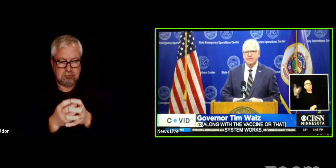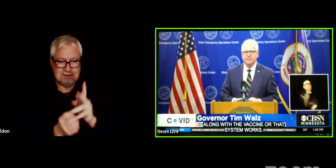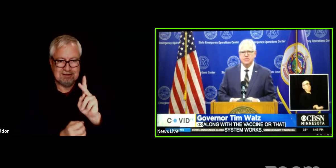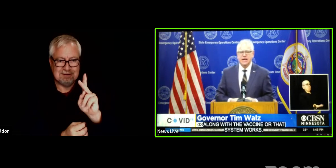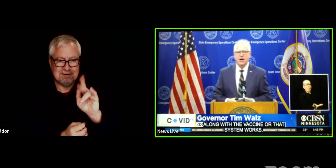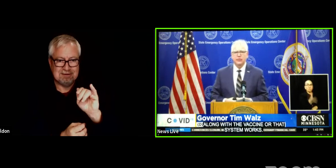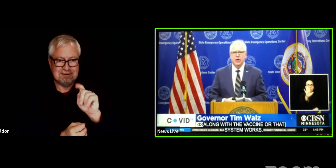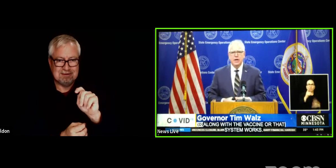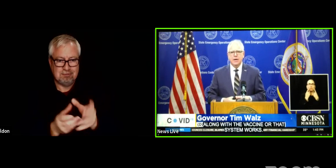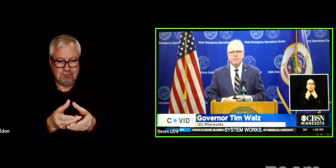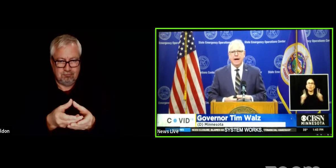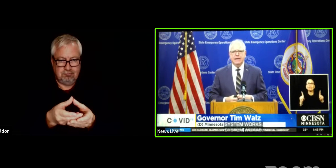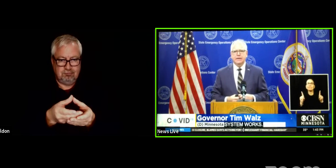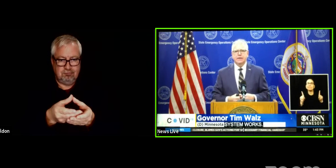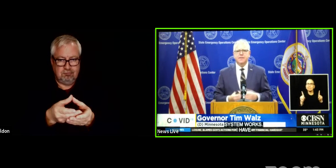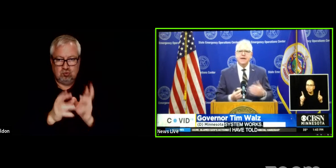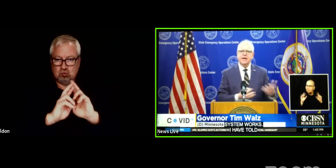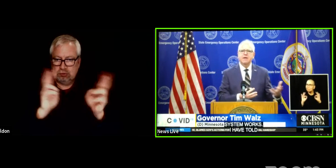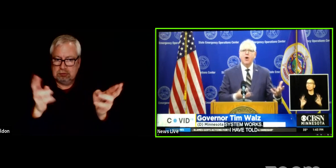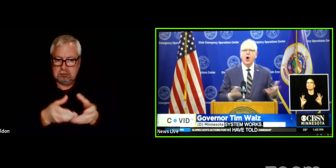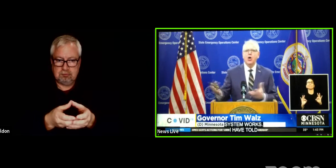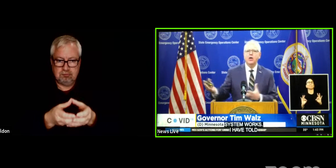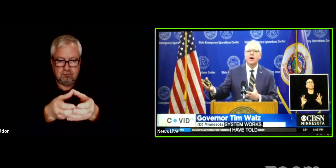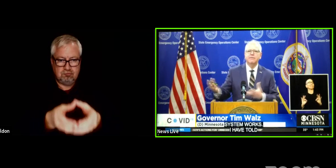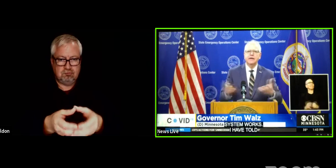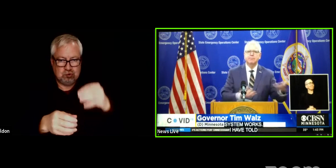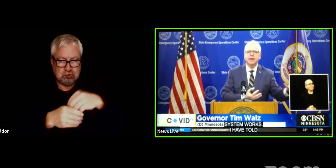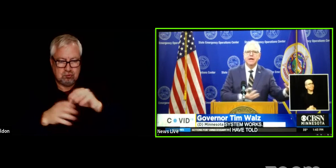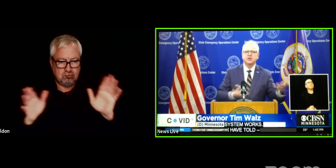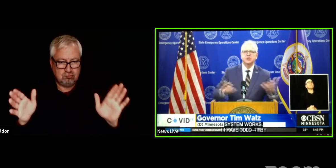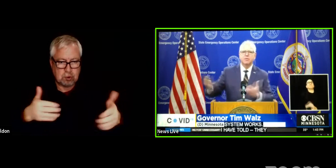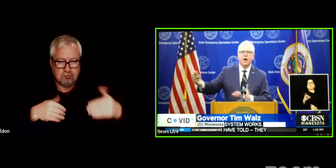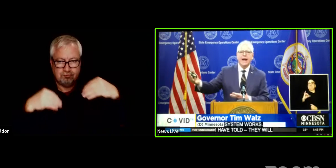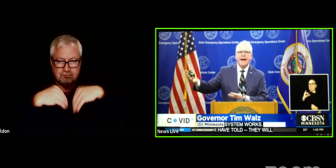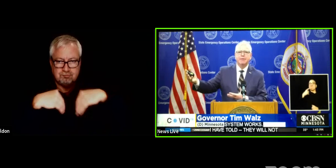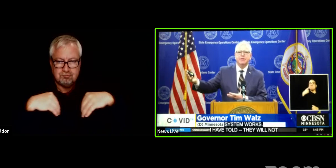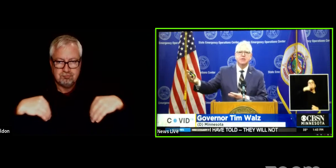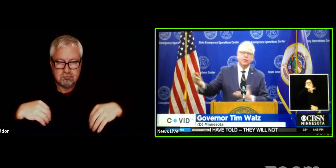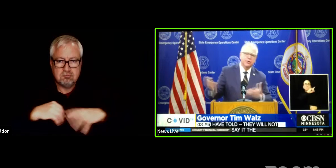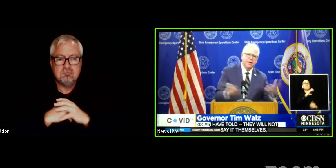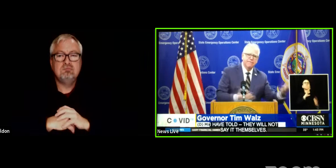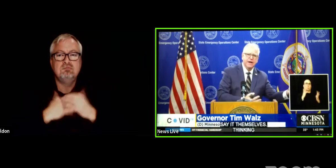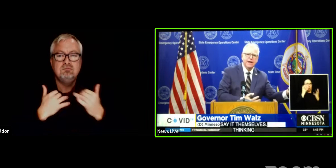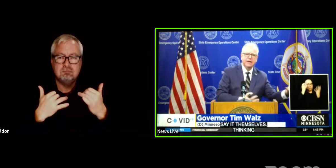IT THEMSELVES BUT THINKING OF ALL THE IMPLICATIONS OF WHAT HAPPENS, ENOUGH FED EX